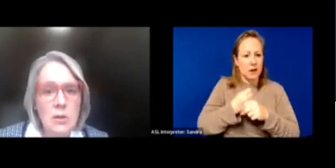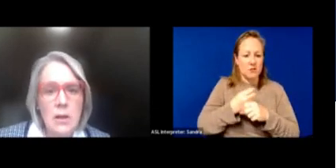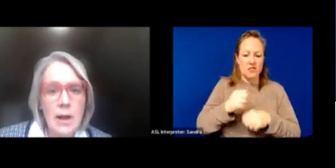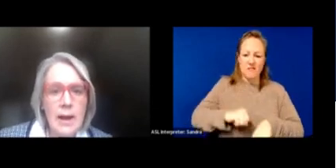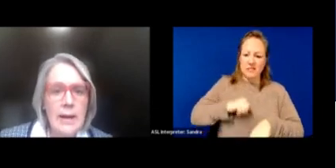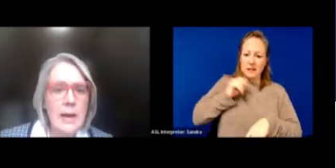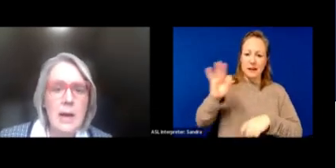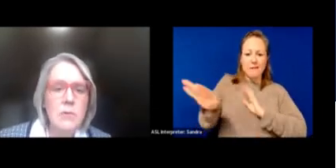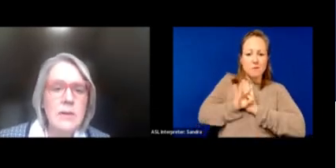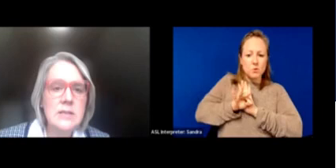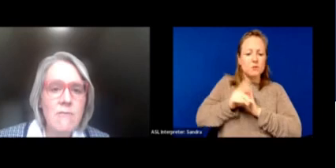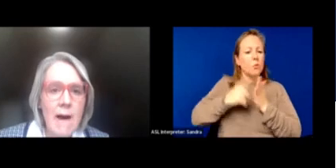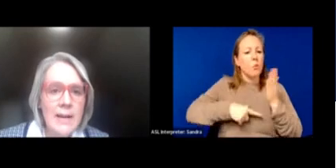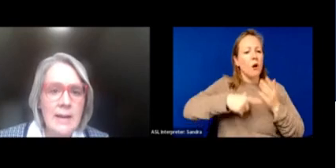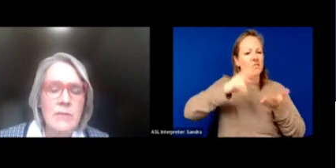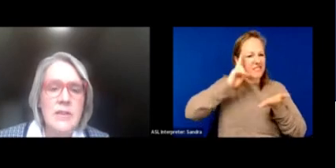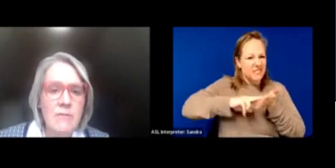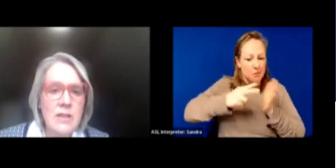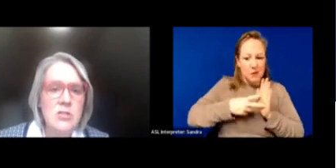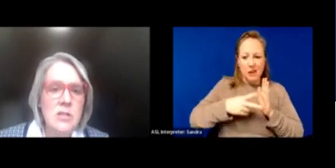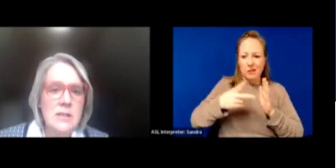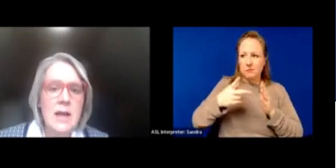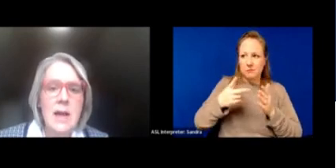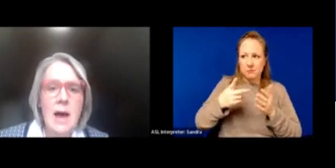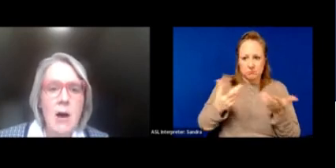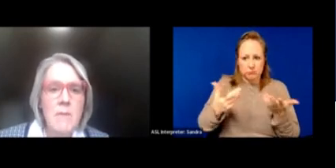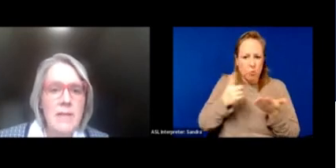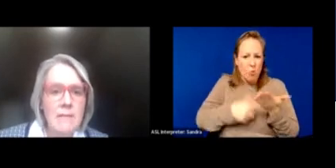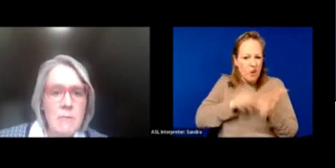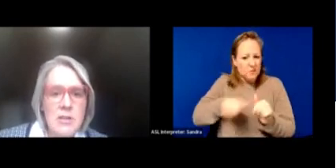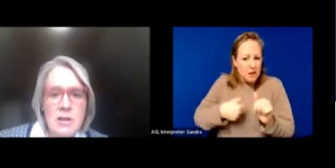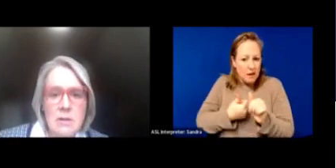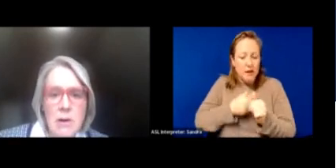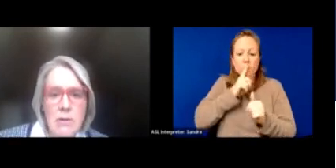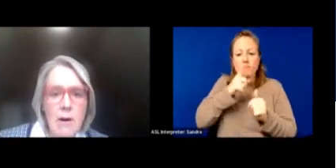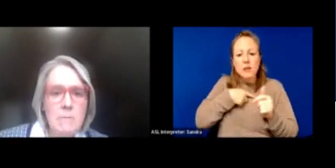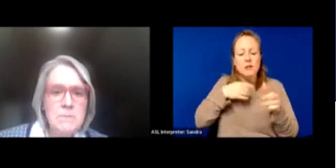it looked like in really defining the definitions and the information in the private Hall.